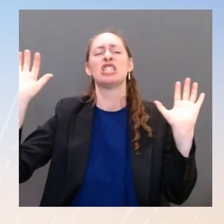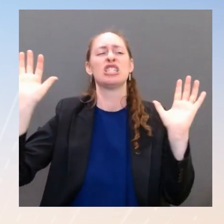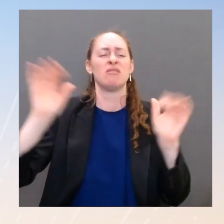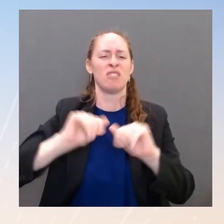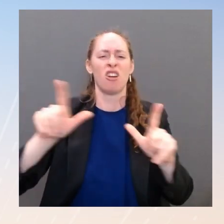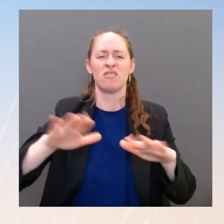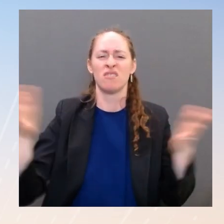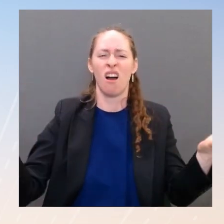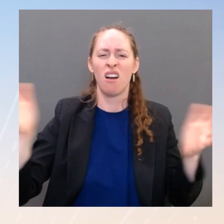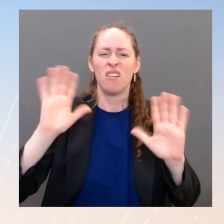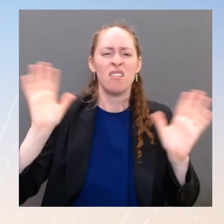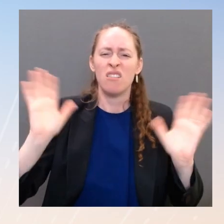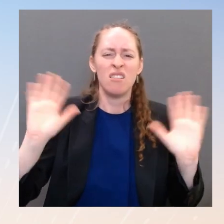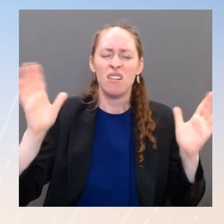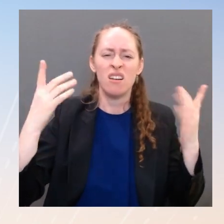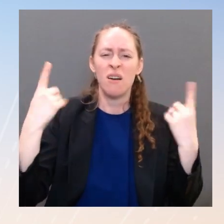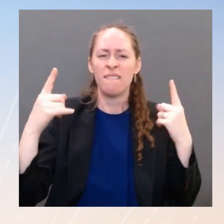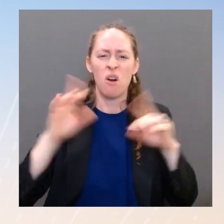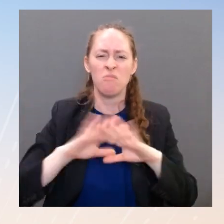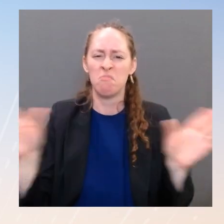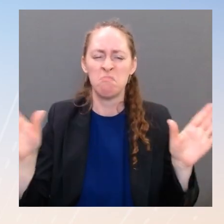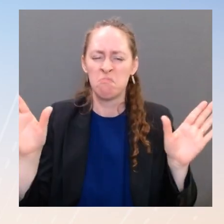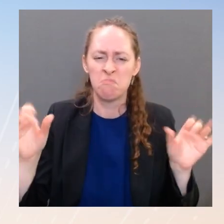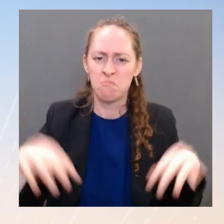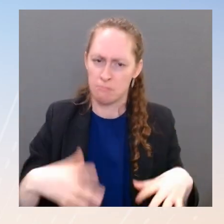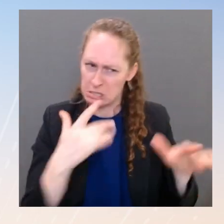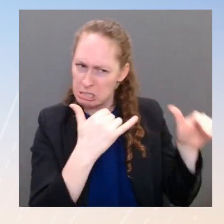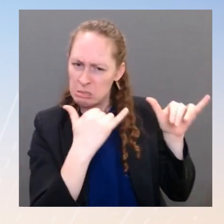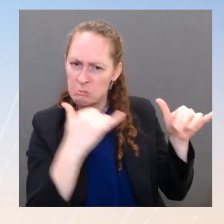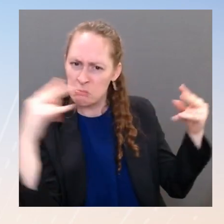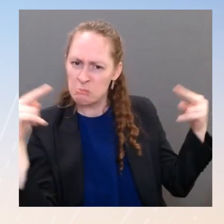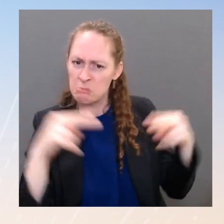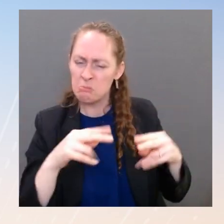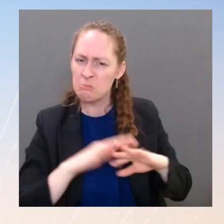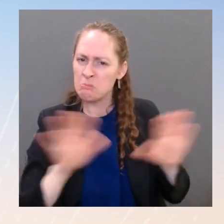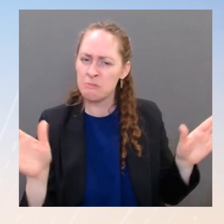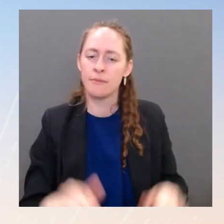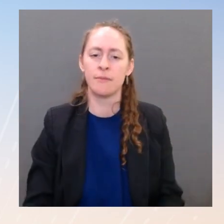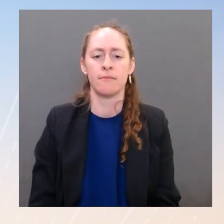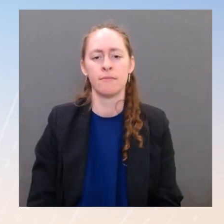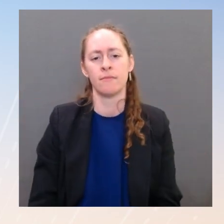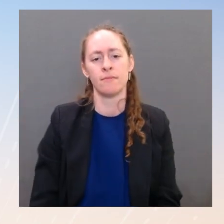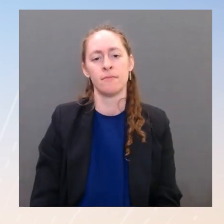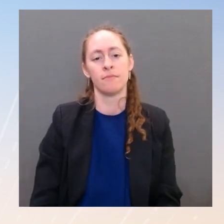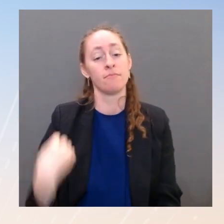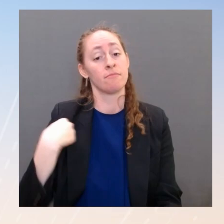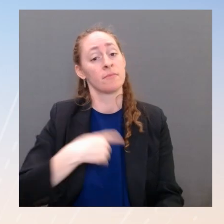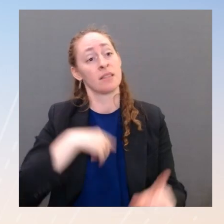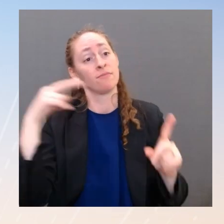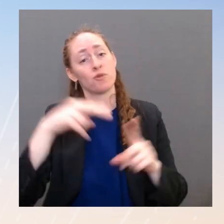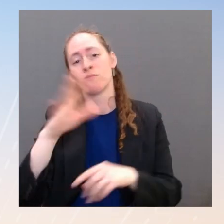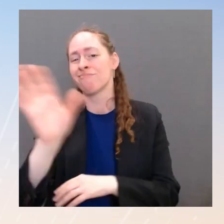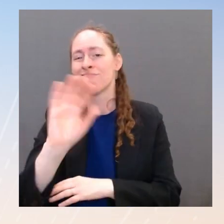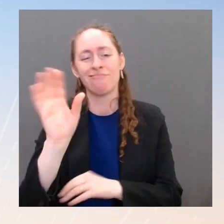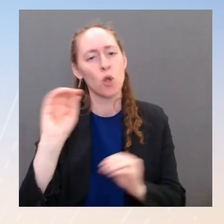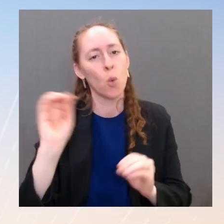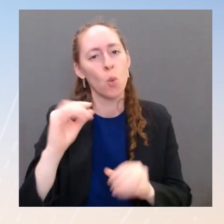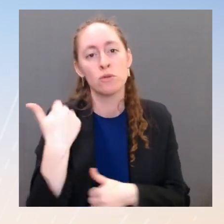and his position continues to be that we are not putting U.S. troops on the ground to fight this war. And that's something we will continue to reiterate for Americans. Go ahead.